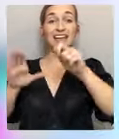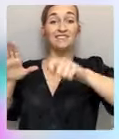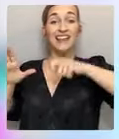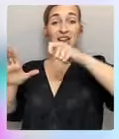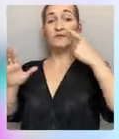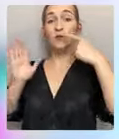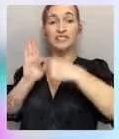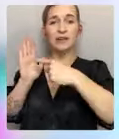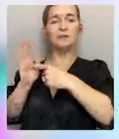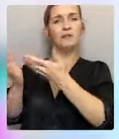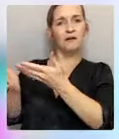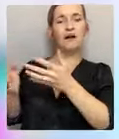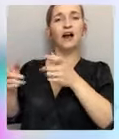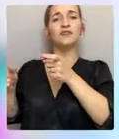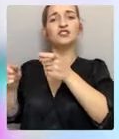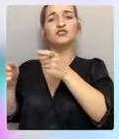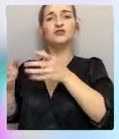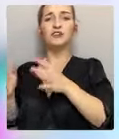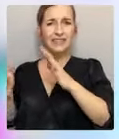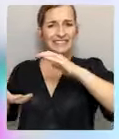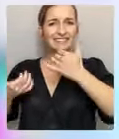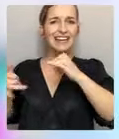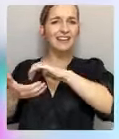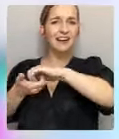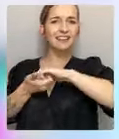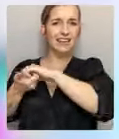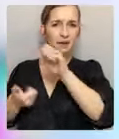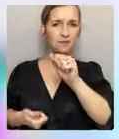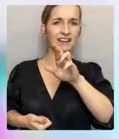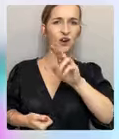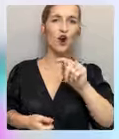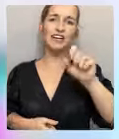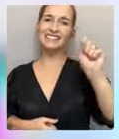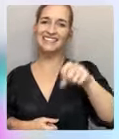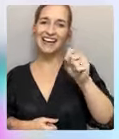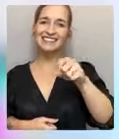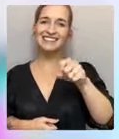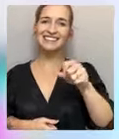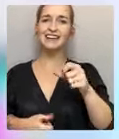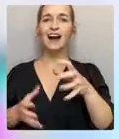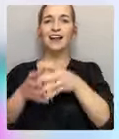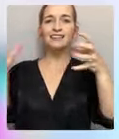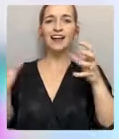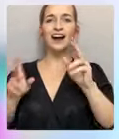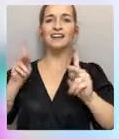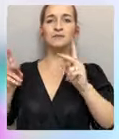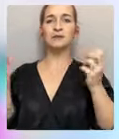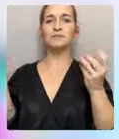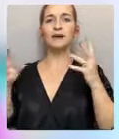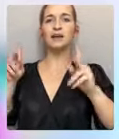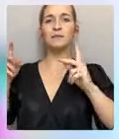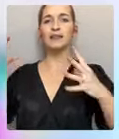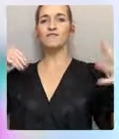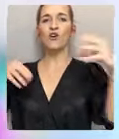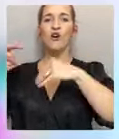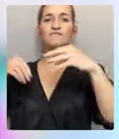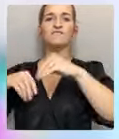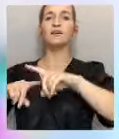it's the director, it's a collaborative art, that's for sure, like there's a, you know, there's a lot and a lot of people involved in making it, but there's one director's vision,